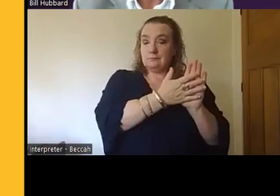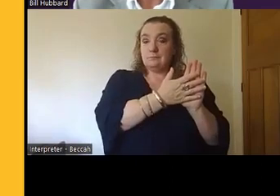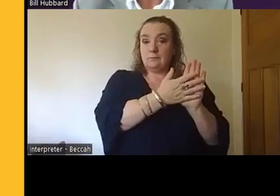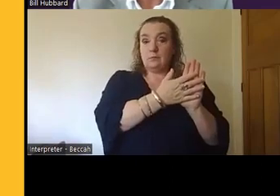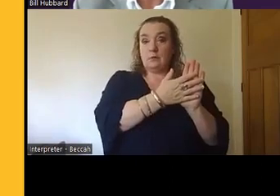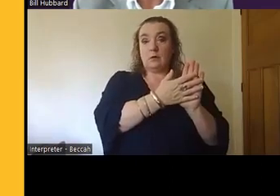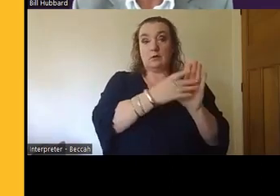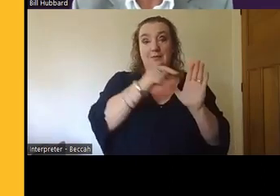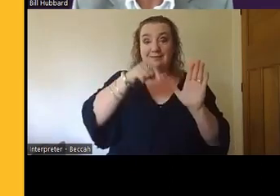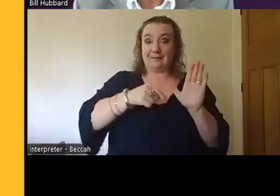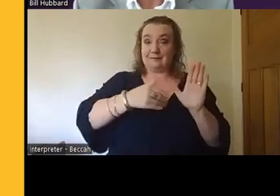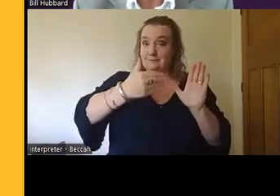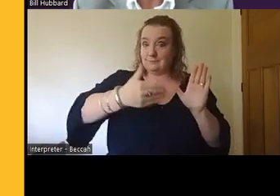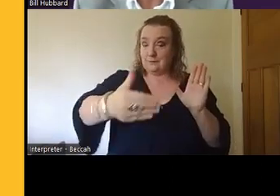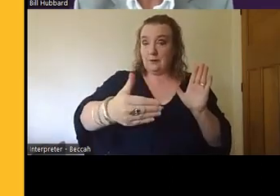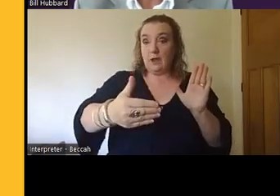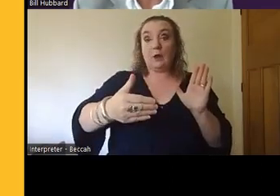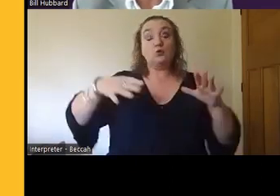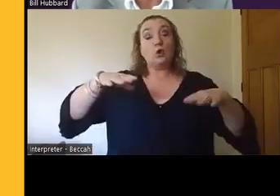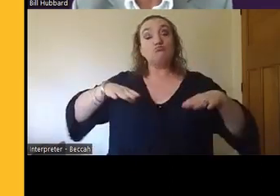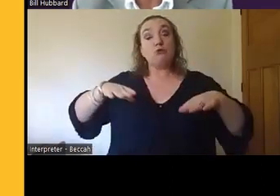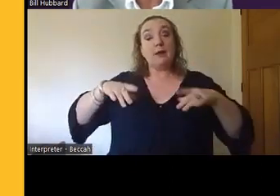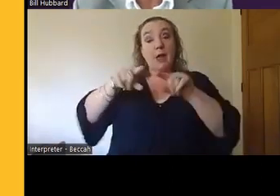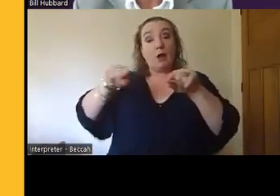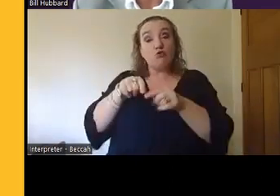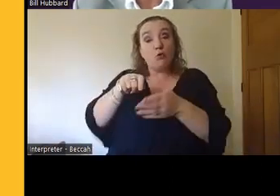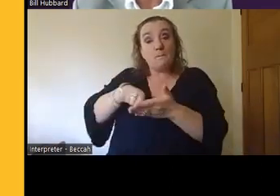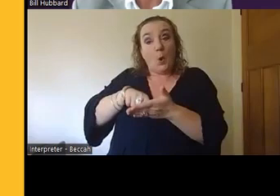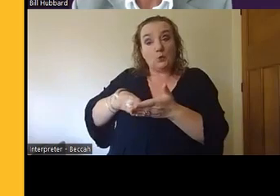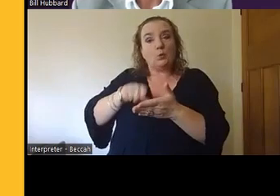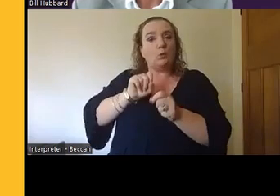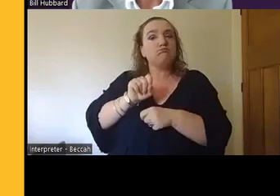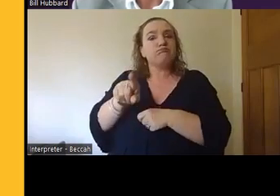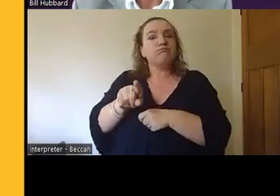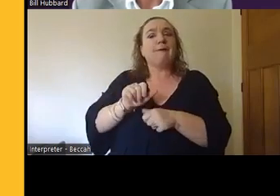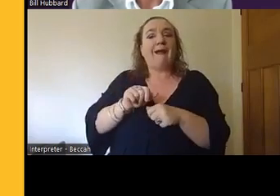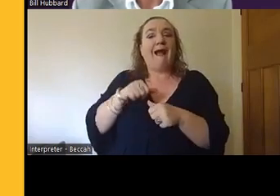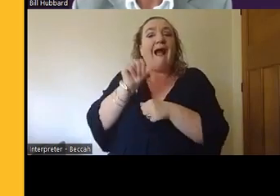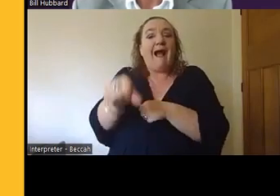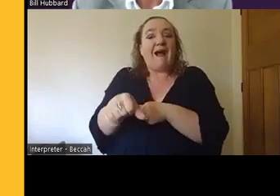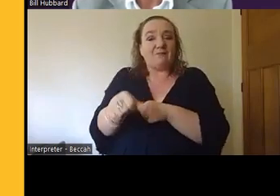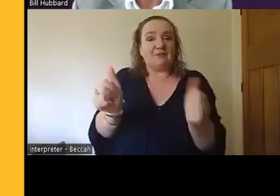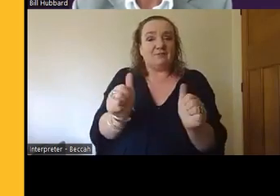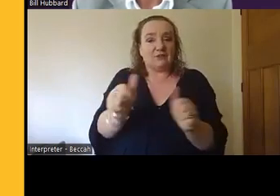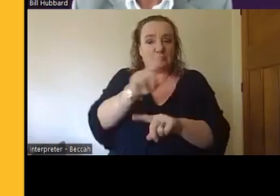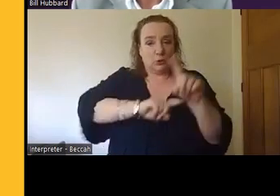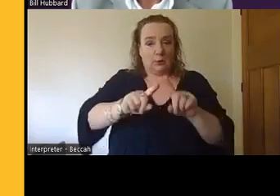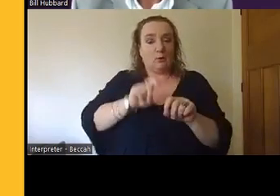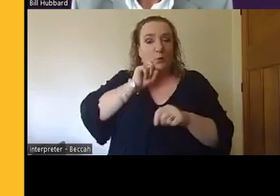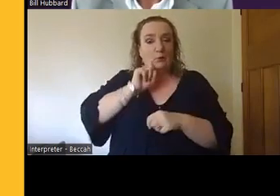and also notes from the breakout rooms, they're gonna be sent to you after this event. So a lot of people want to know that.